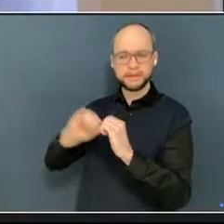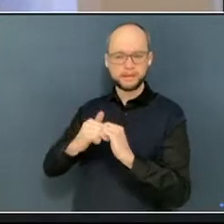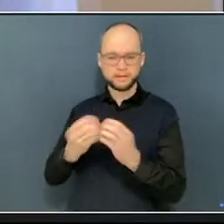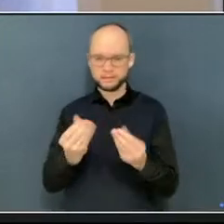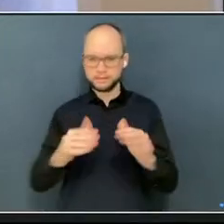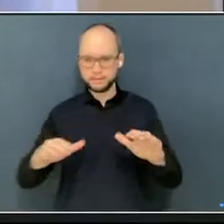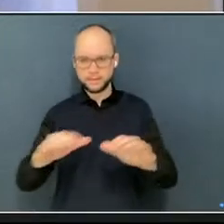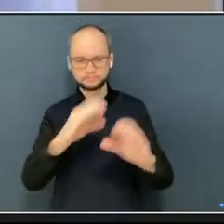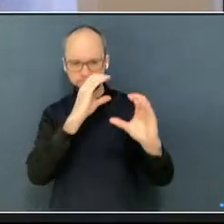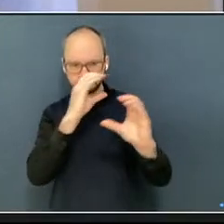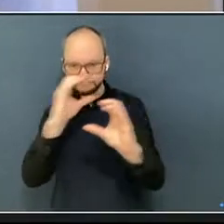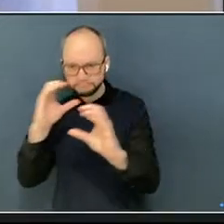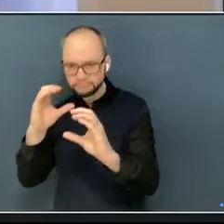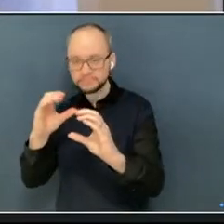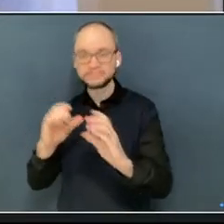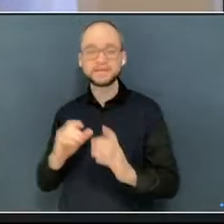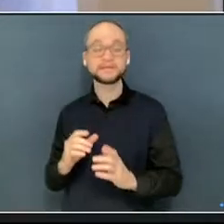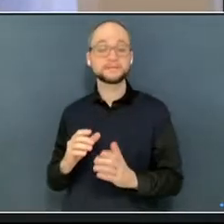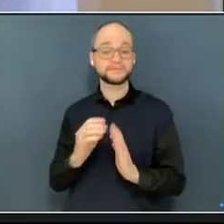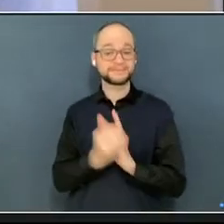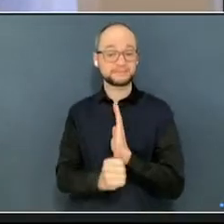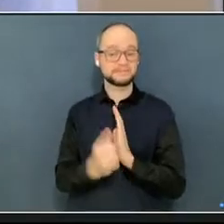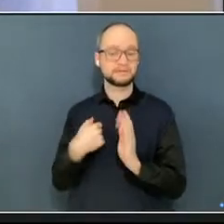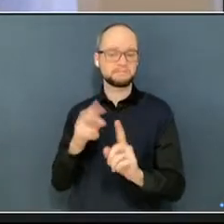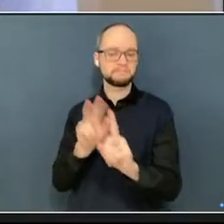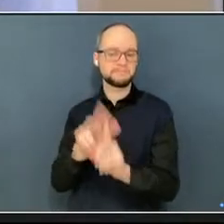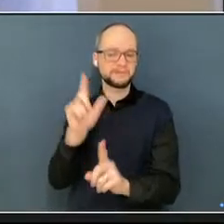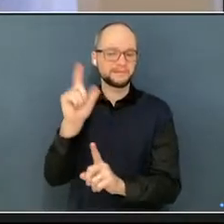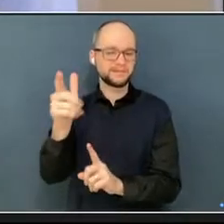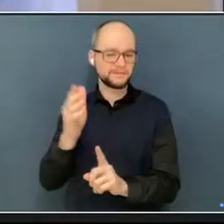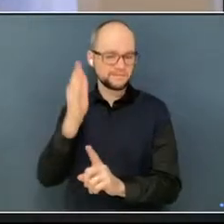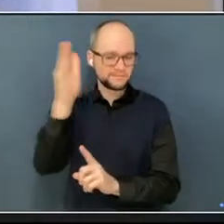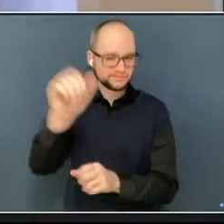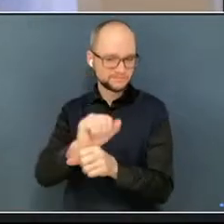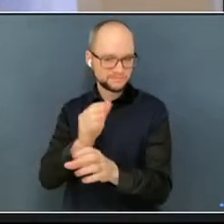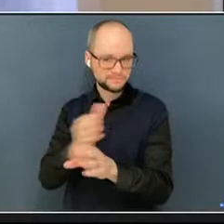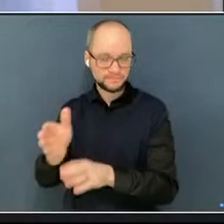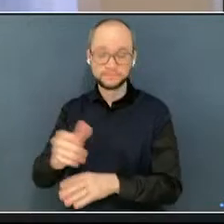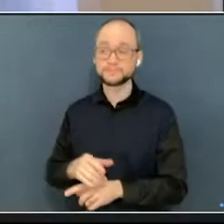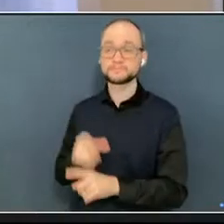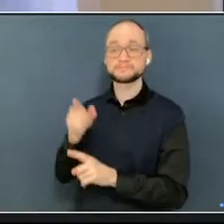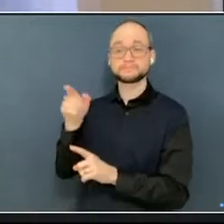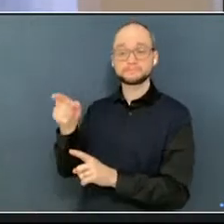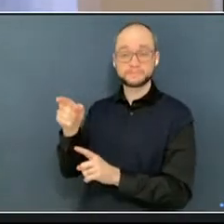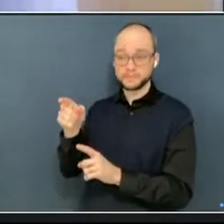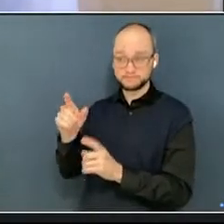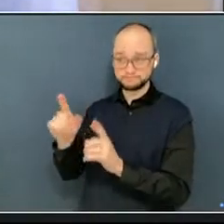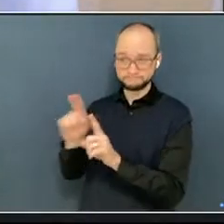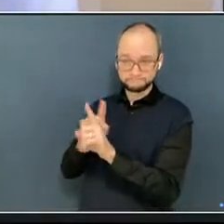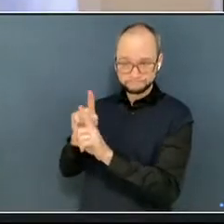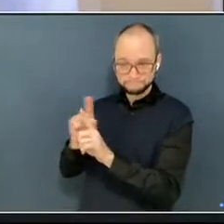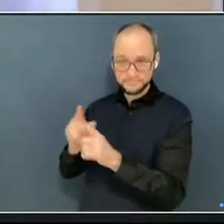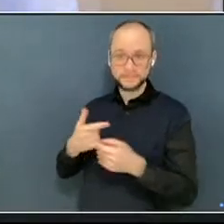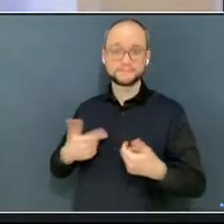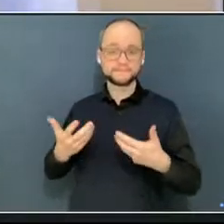future profession. I finished my studies with Reverend Barton in the spring of 1840. Here I am 18 years old